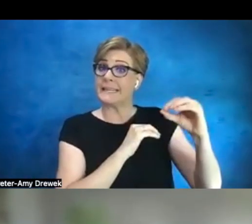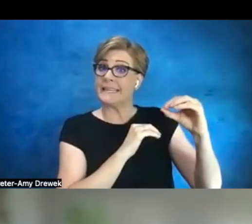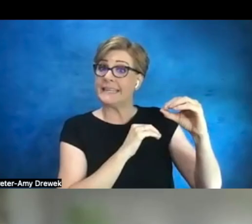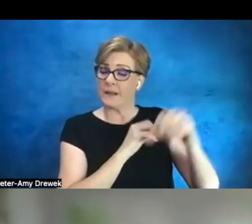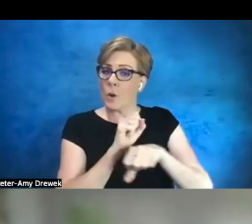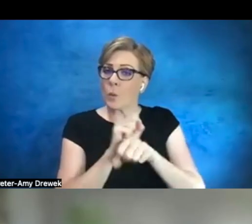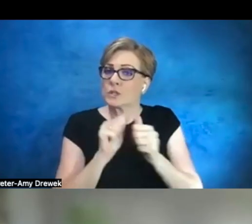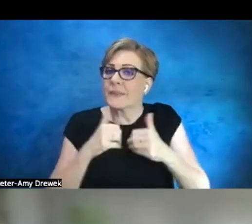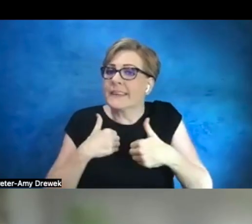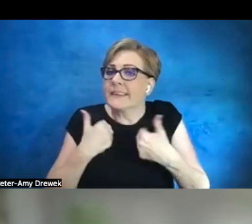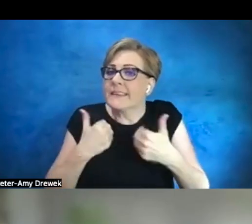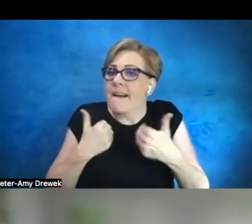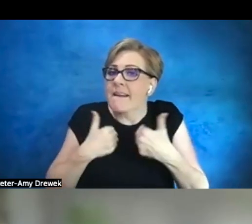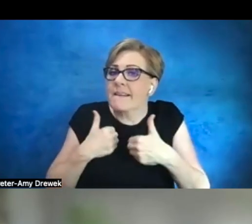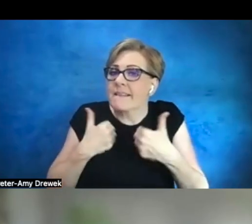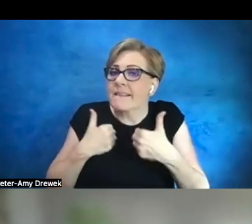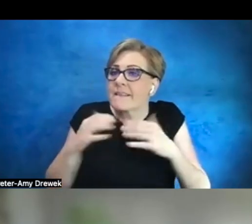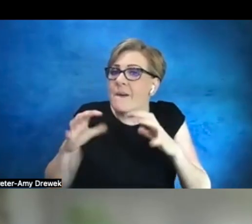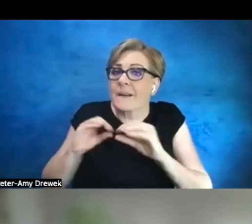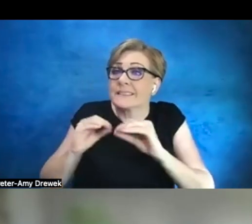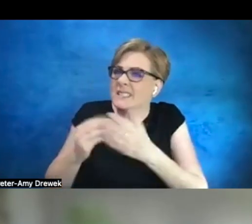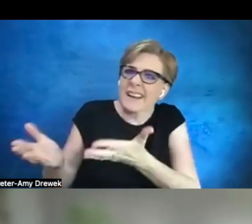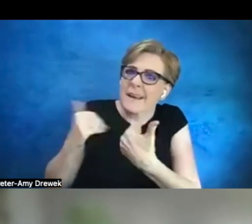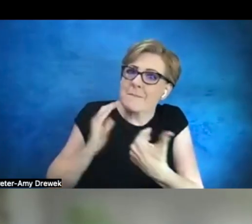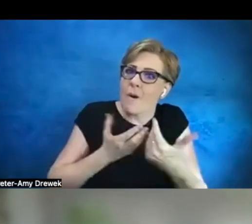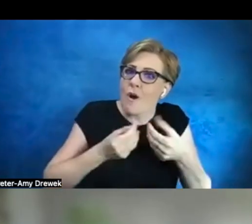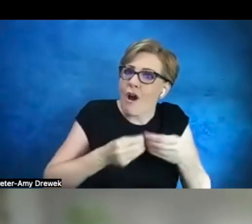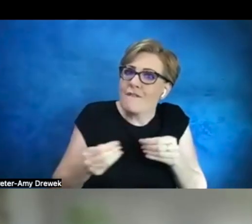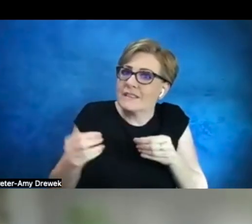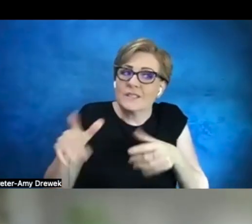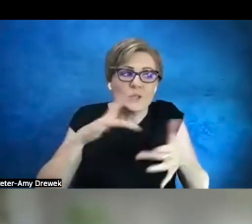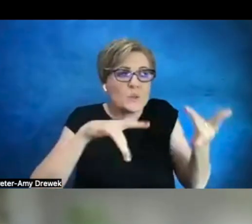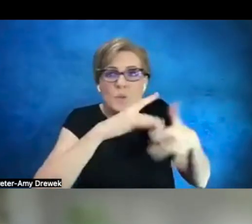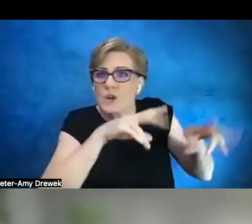bring young people to their offices to tour the facility and engage with their mentors.